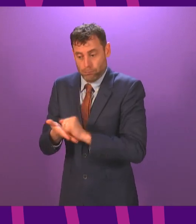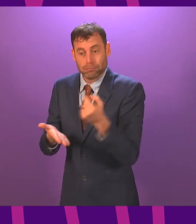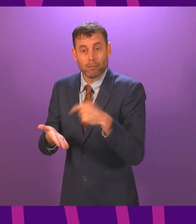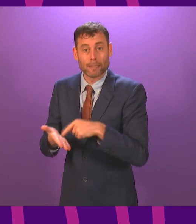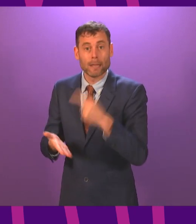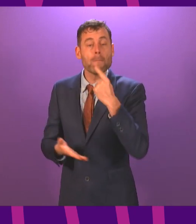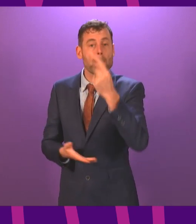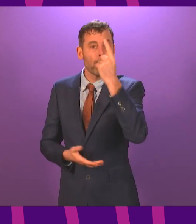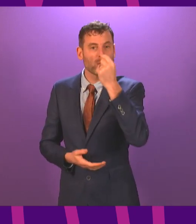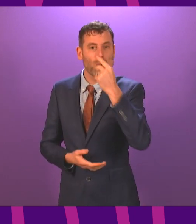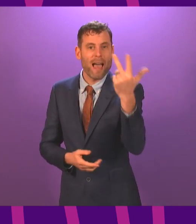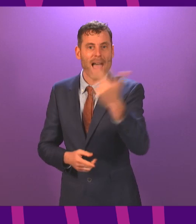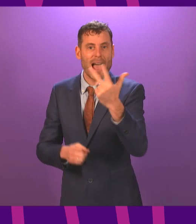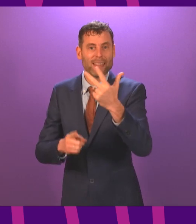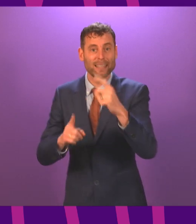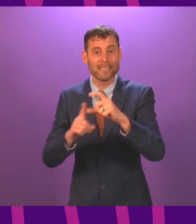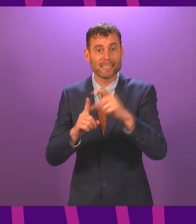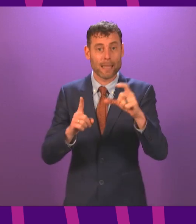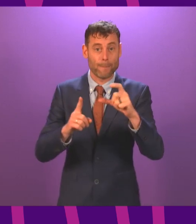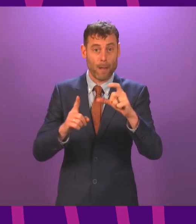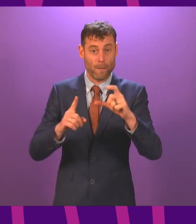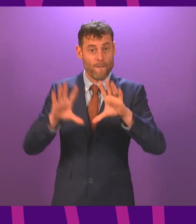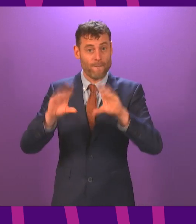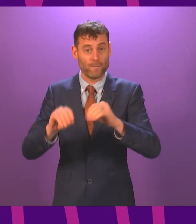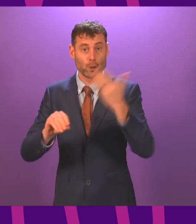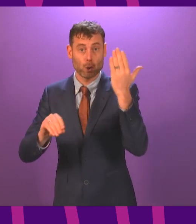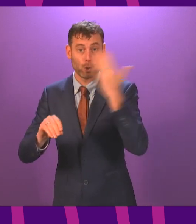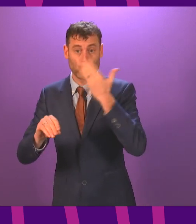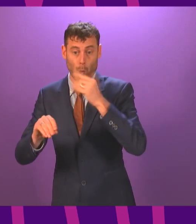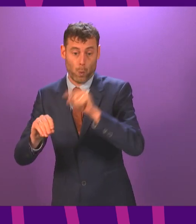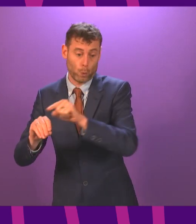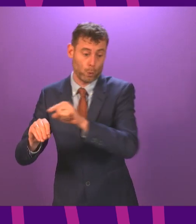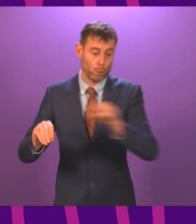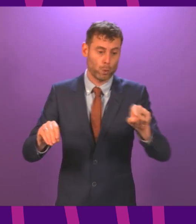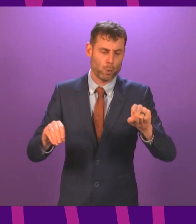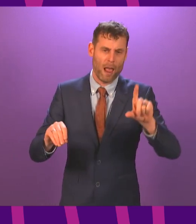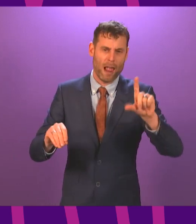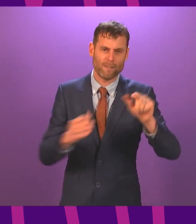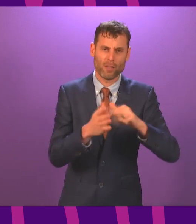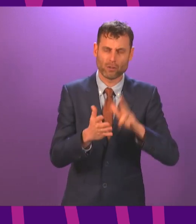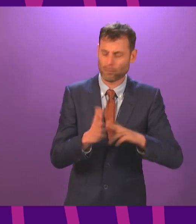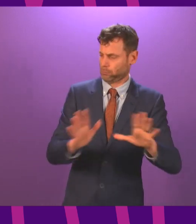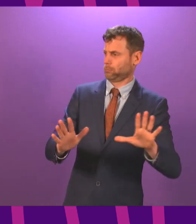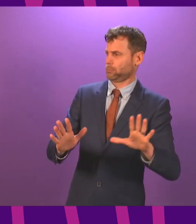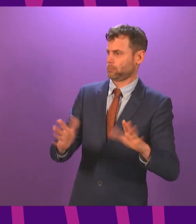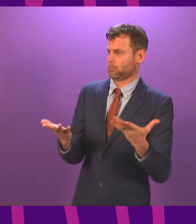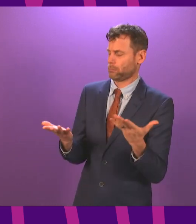break-up on 18 December and no return to lessons until 11 January.